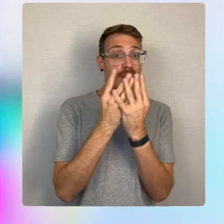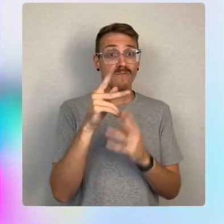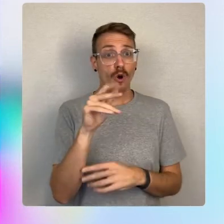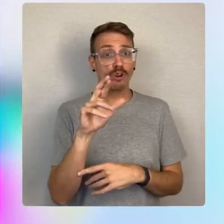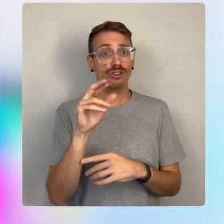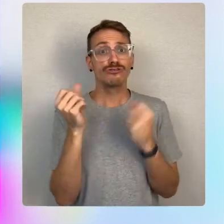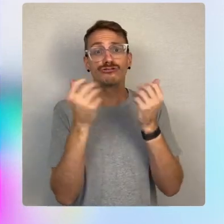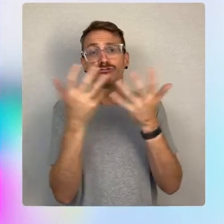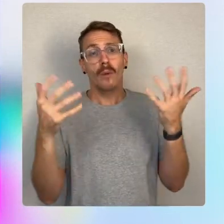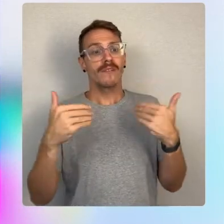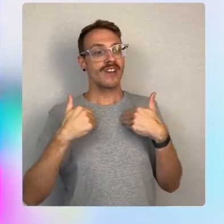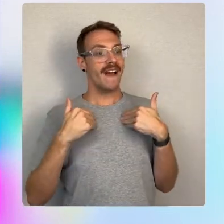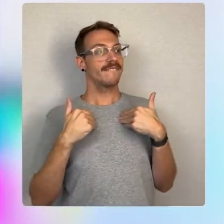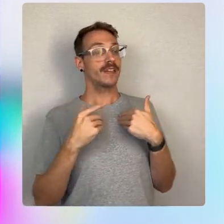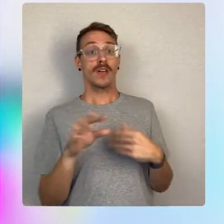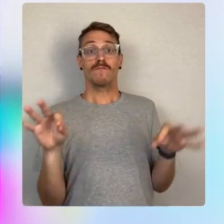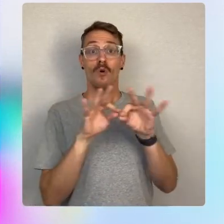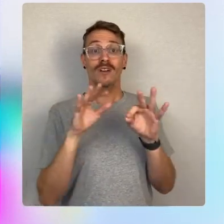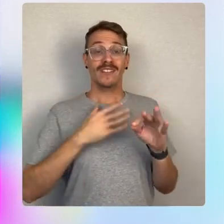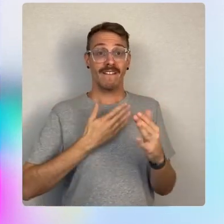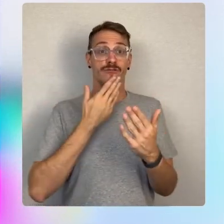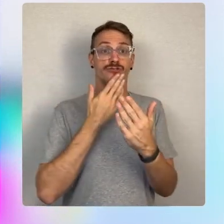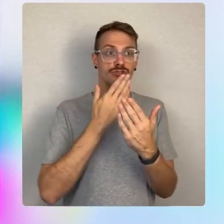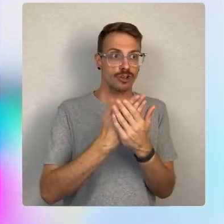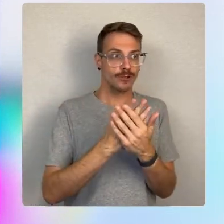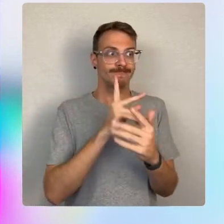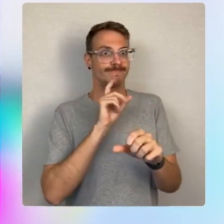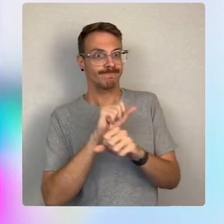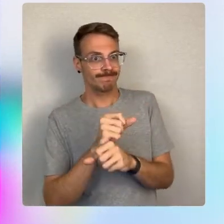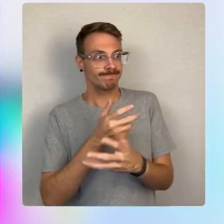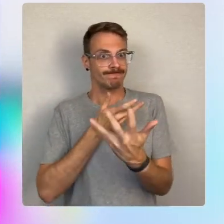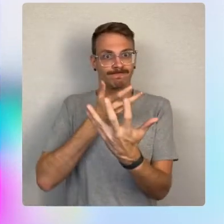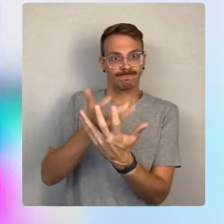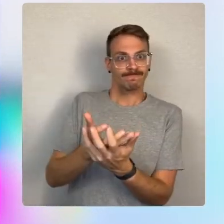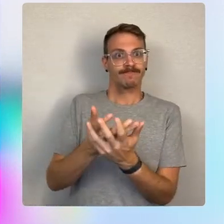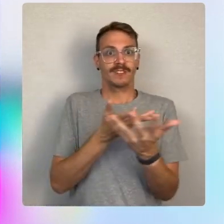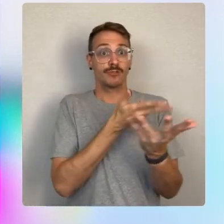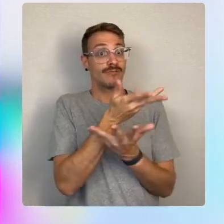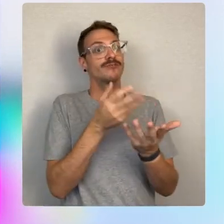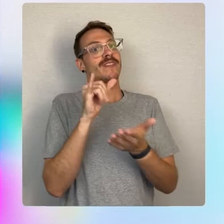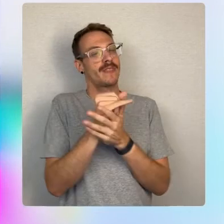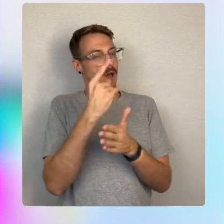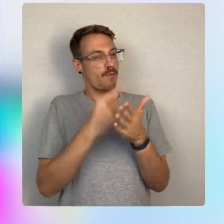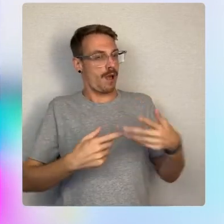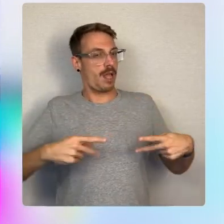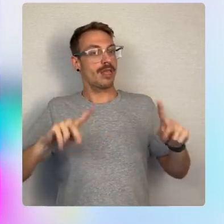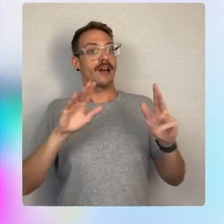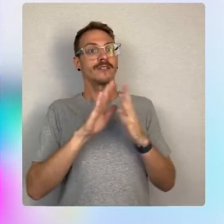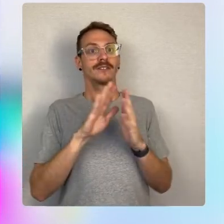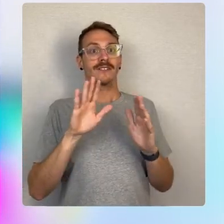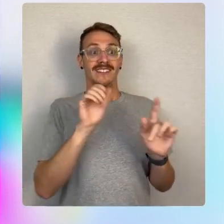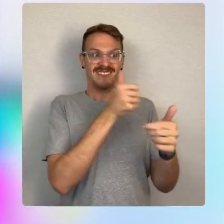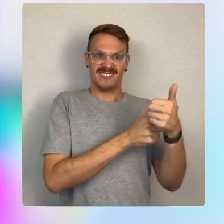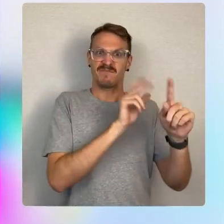it's important to have really, really high fidelity interactions, right? 'Cause that's what enables the tells and et cetera,